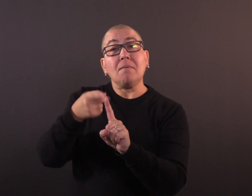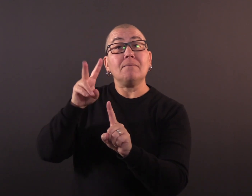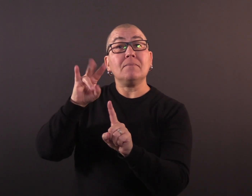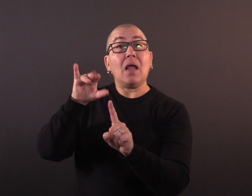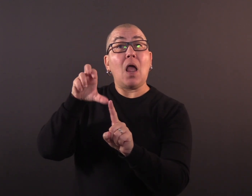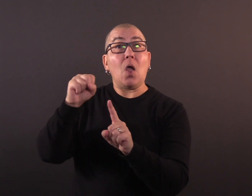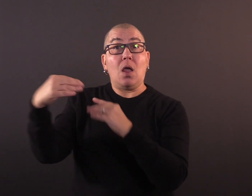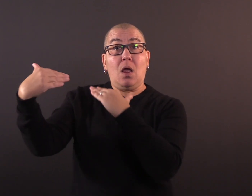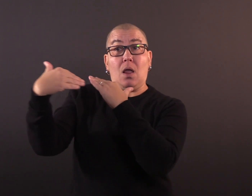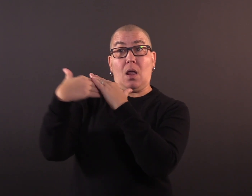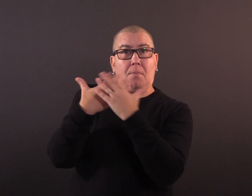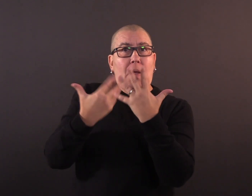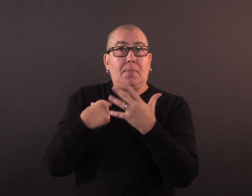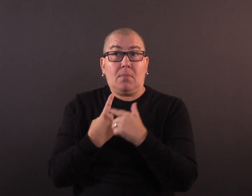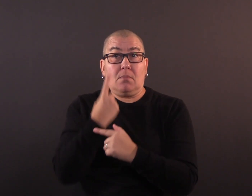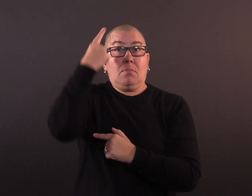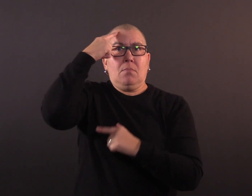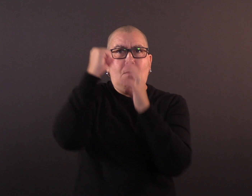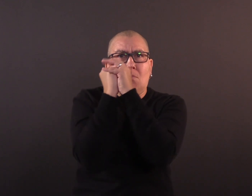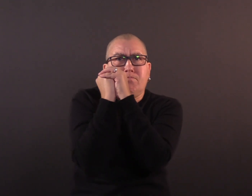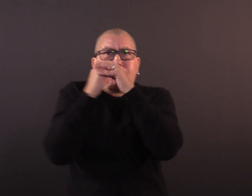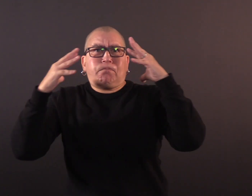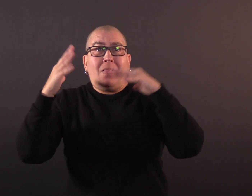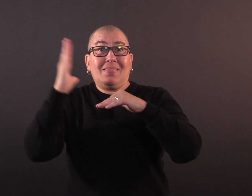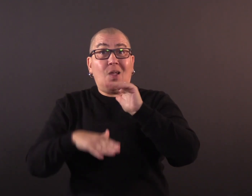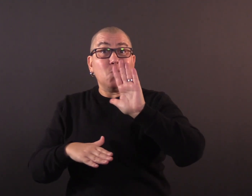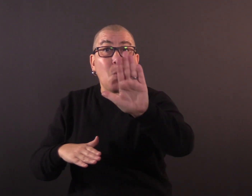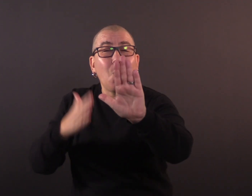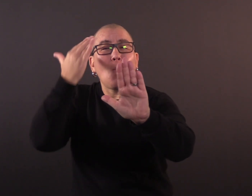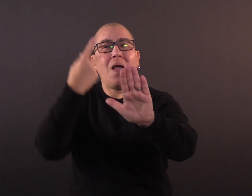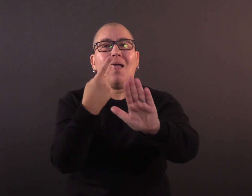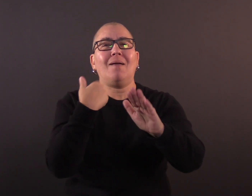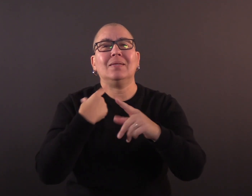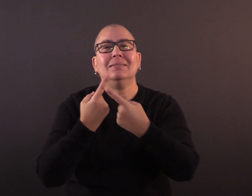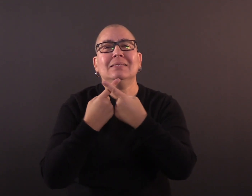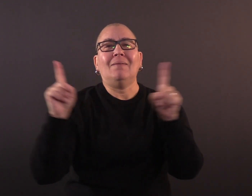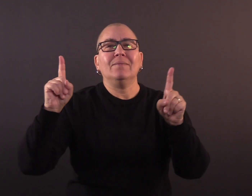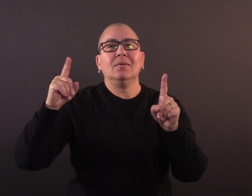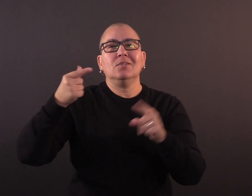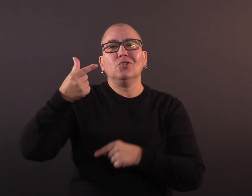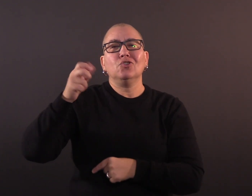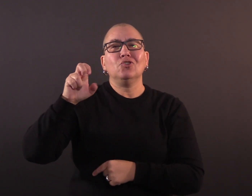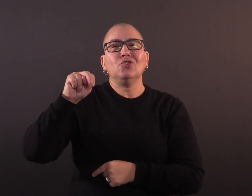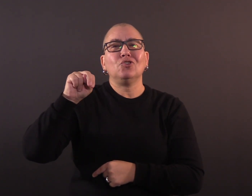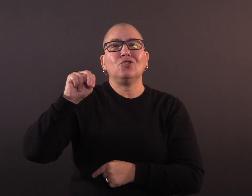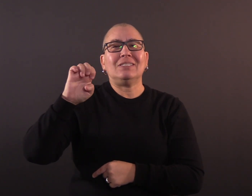in my brain than you because we have a different genetic makeup."